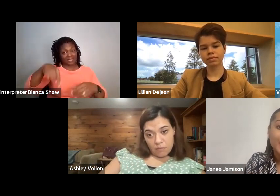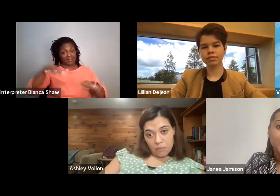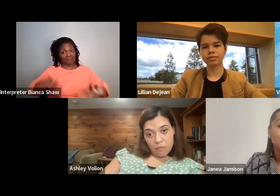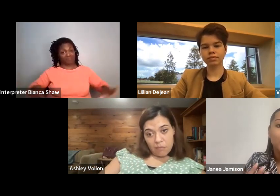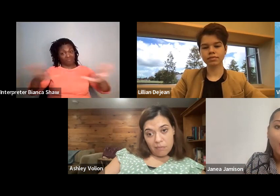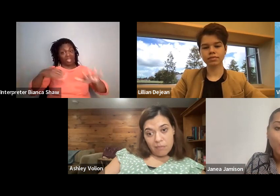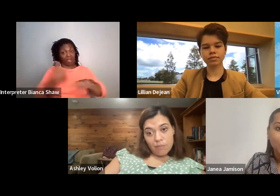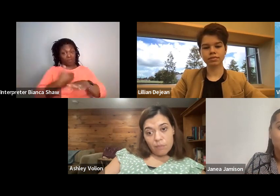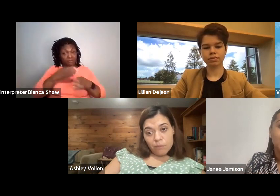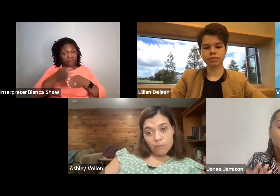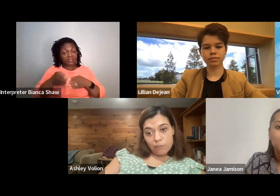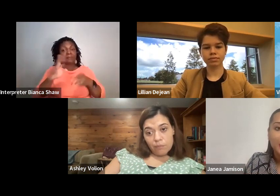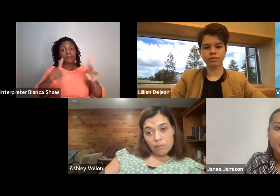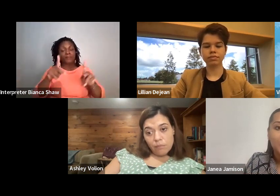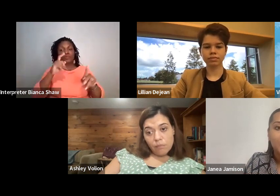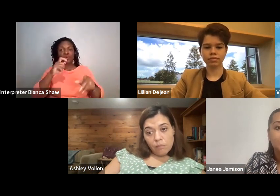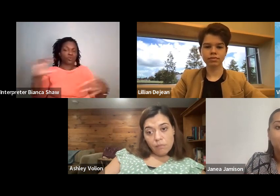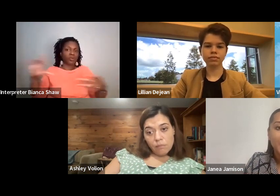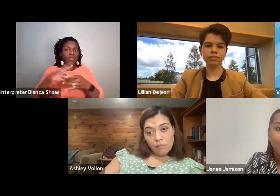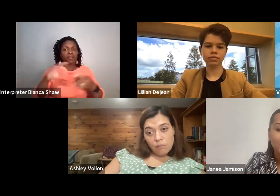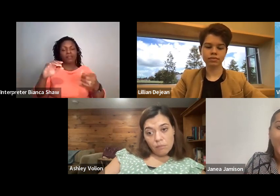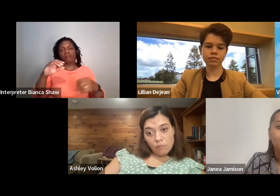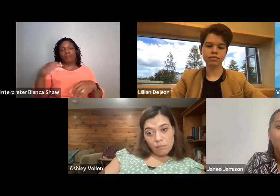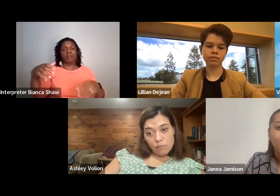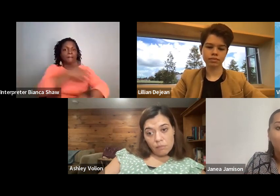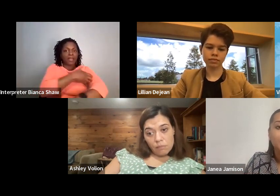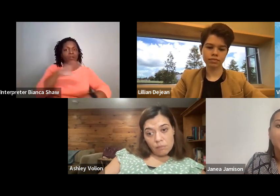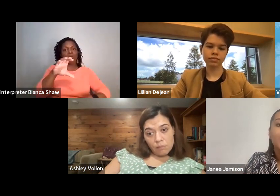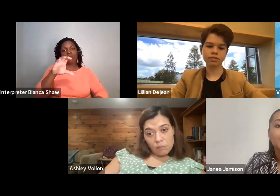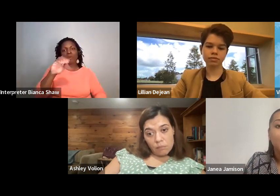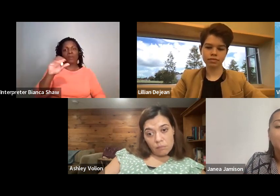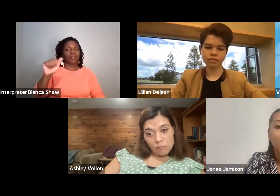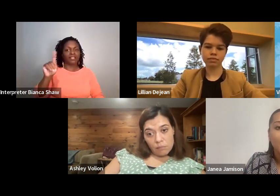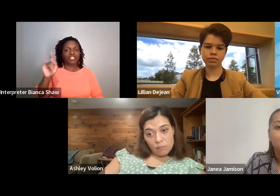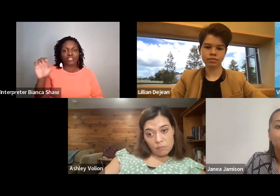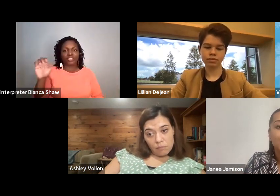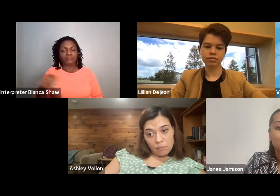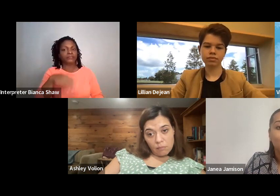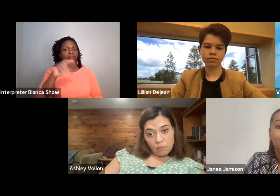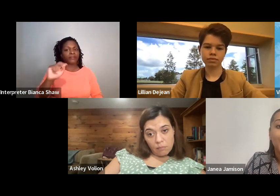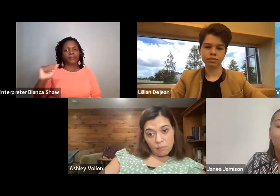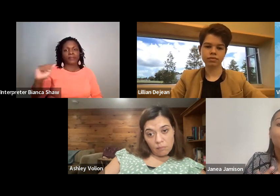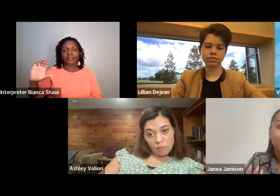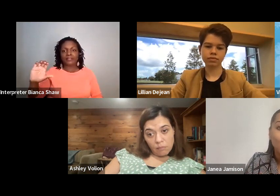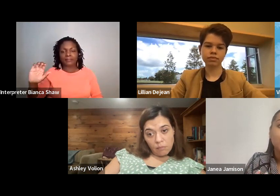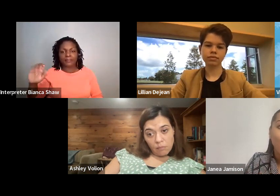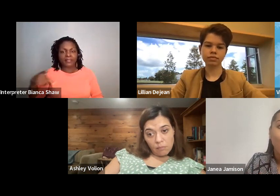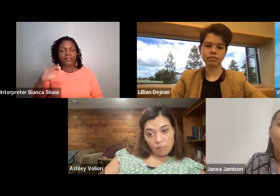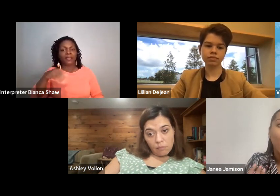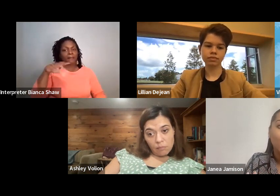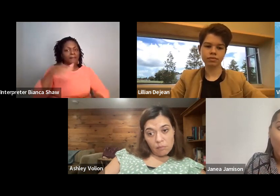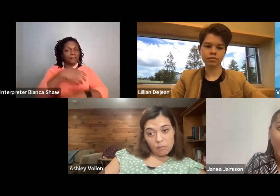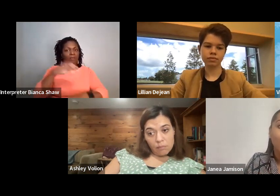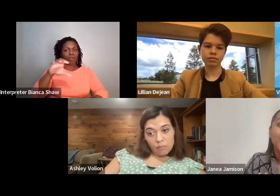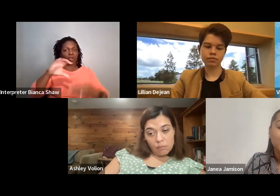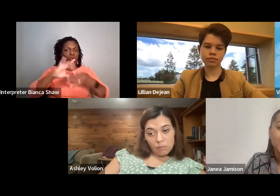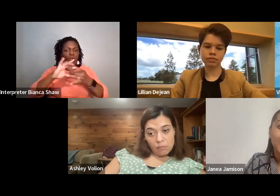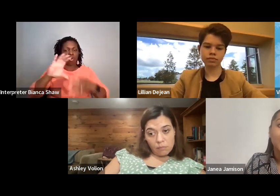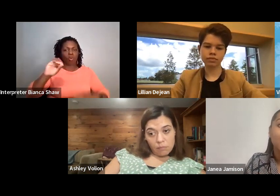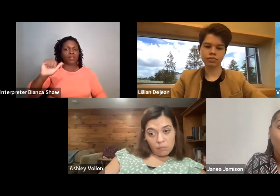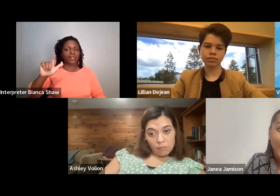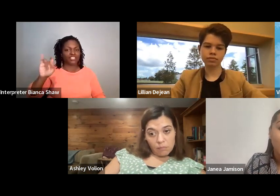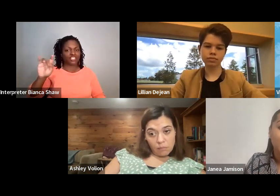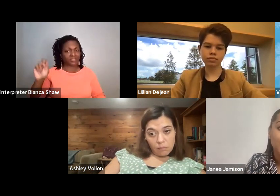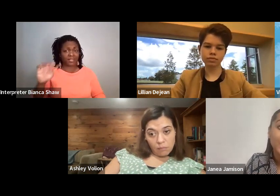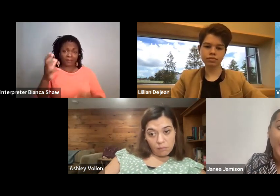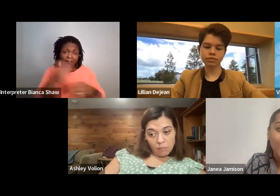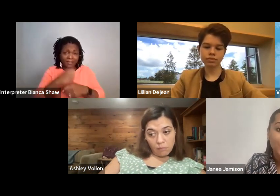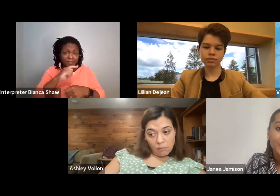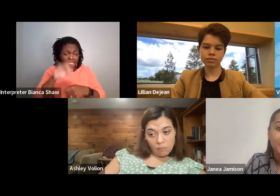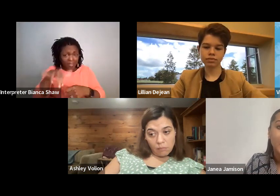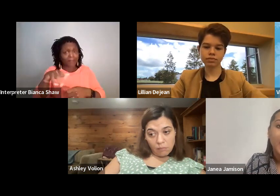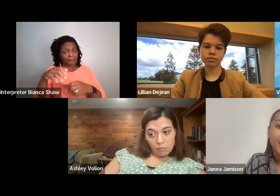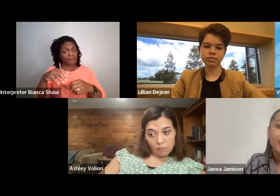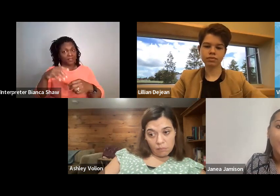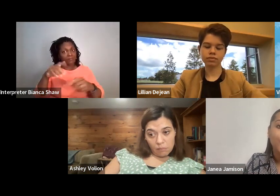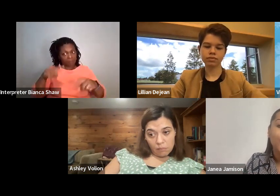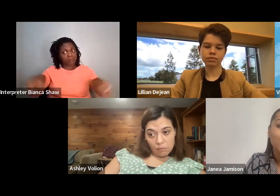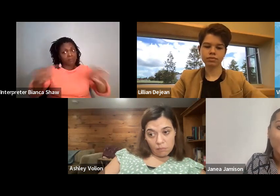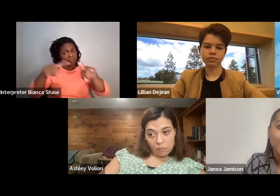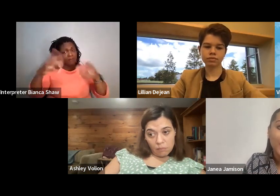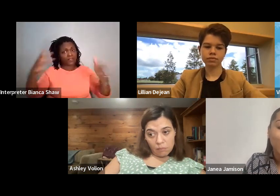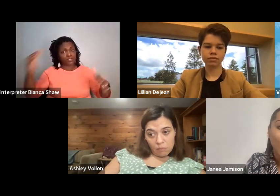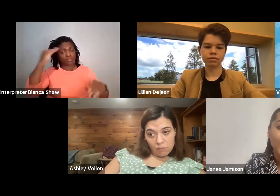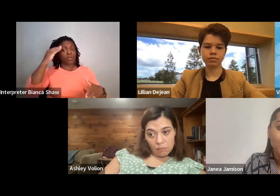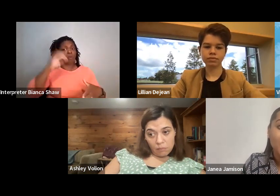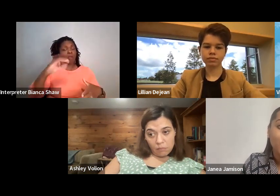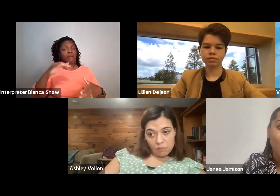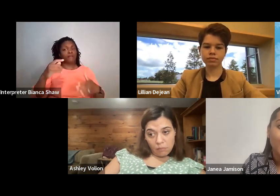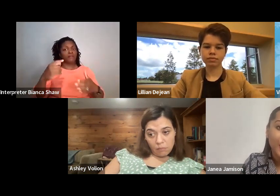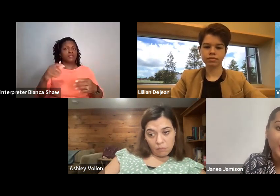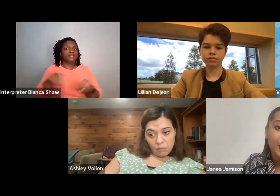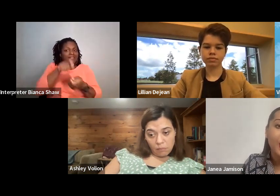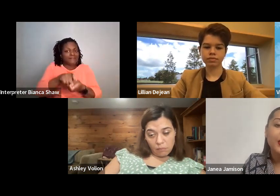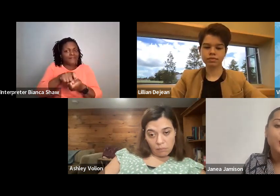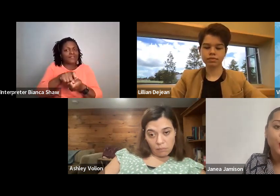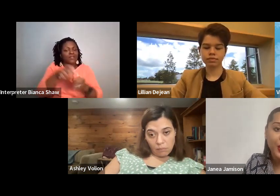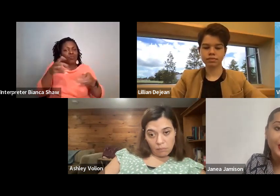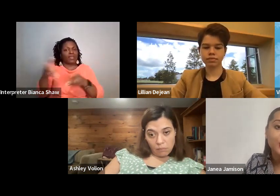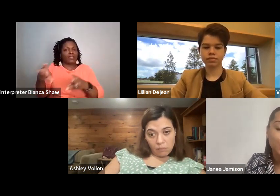Coalition in W. A. Cp. ldf in others it's up to us to ensure that folks are all around educated and aware of certain equities and moving things forward, and being forward, thinking and to creating solutions to so many